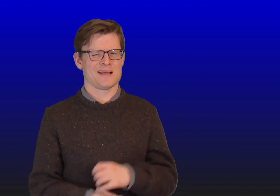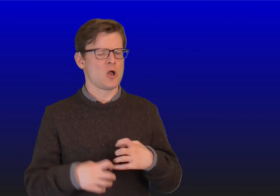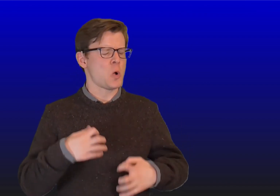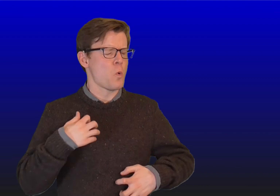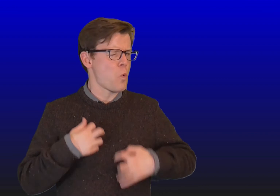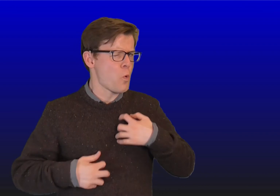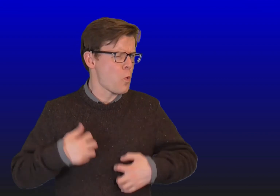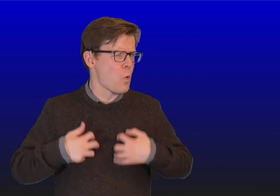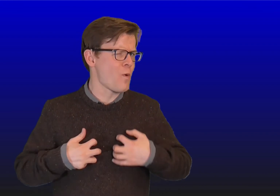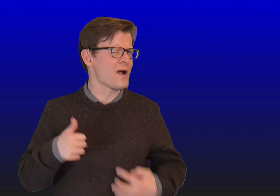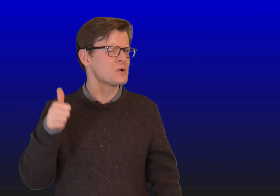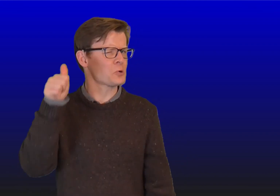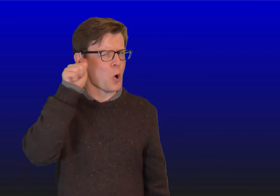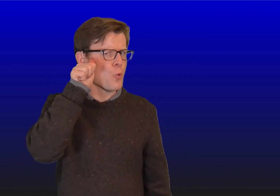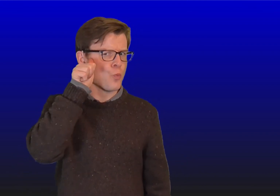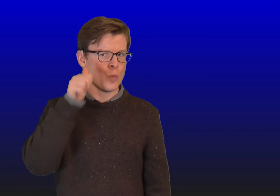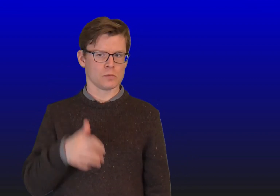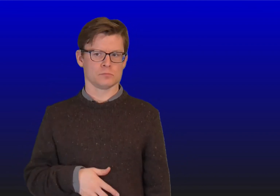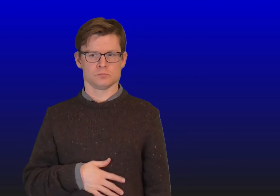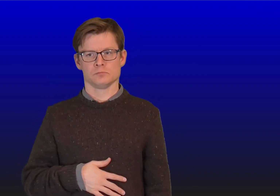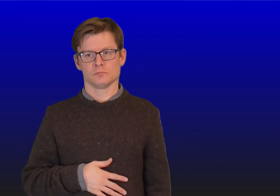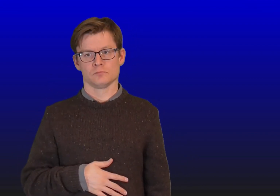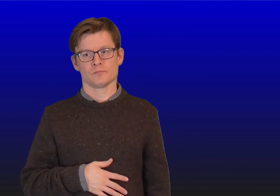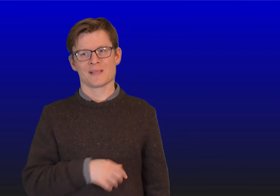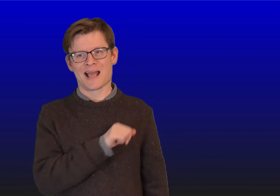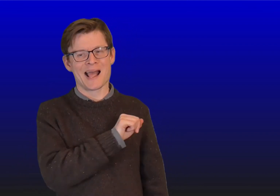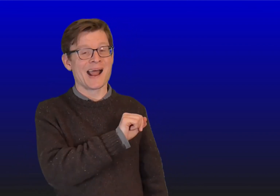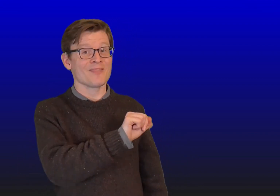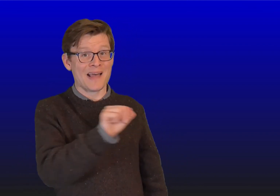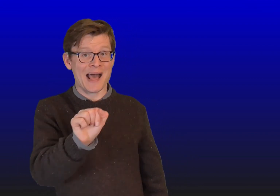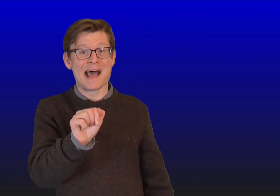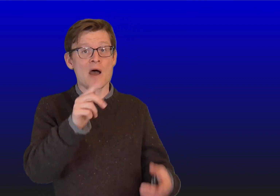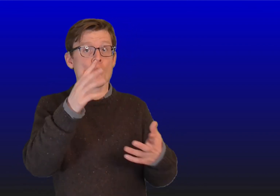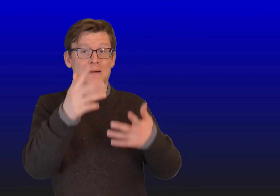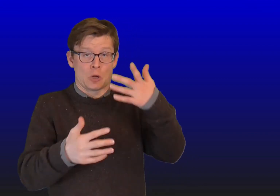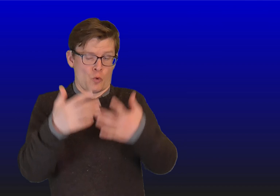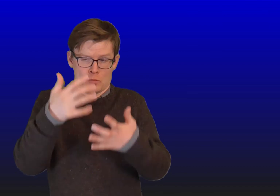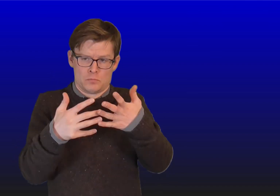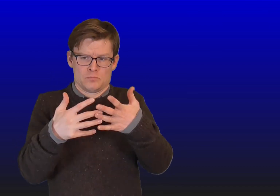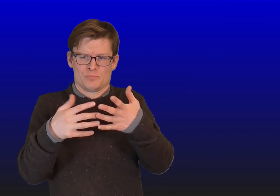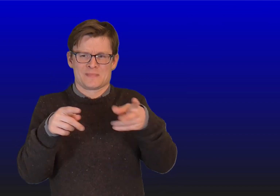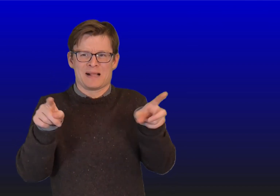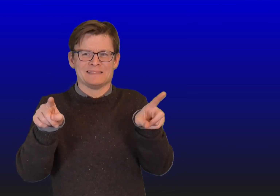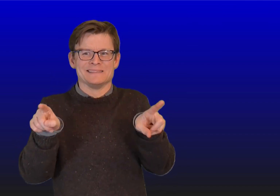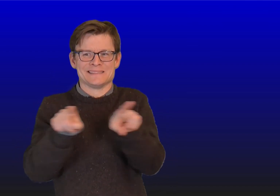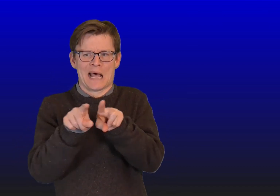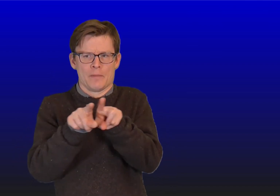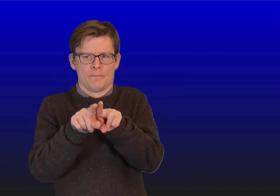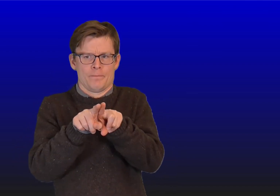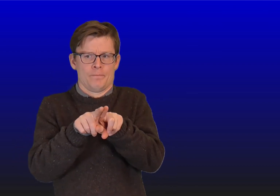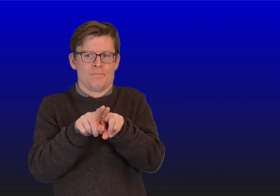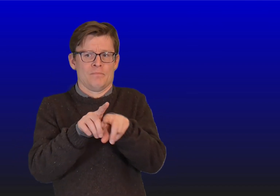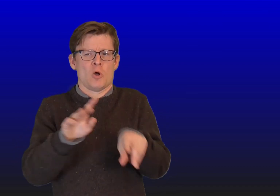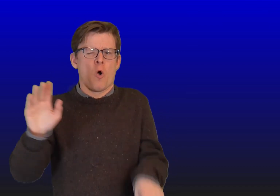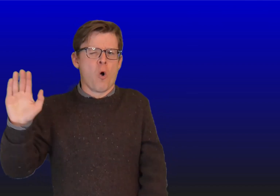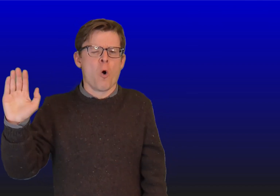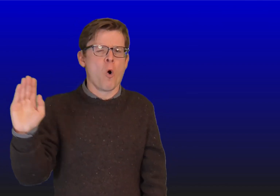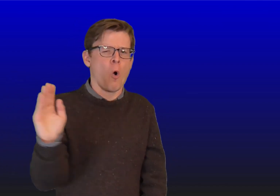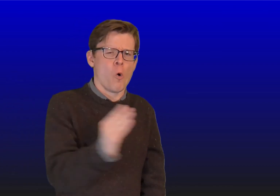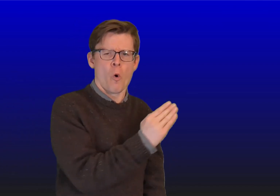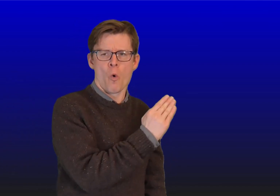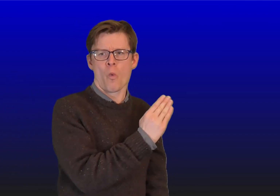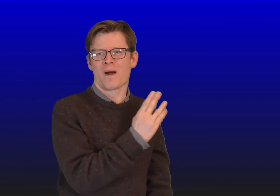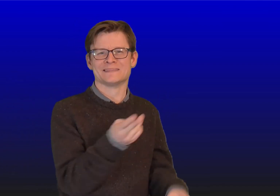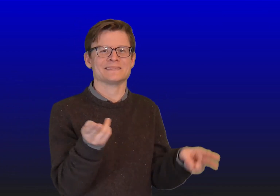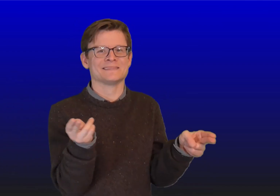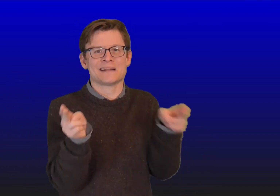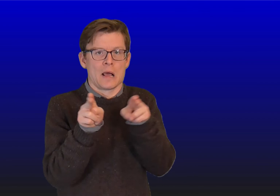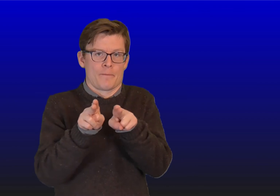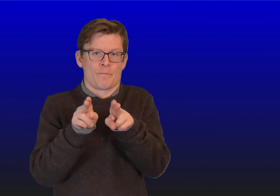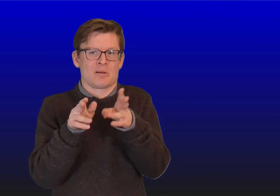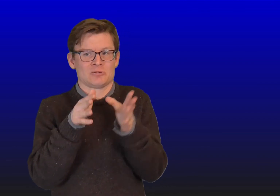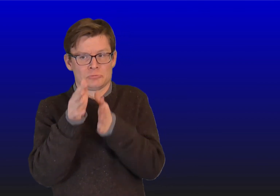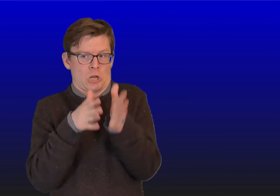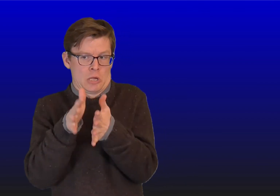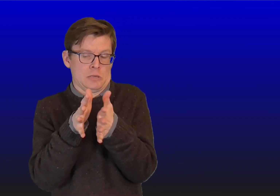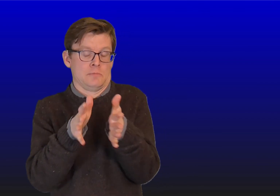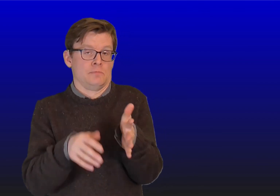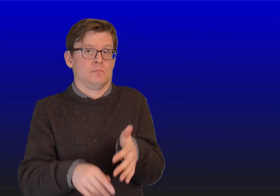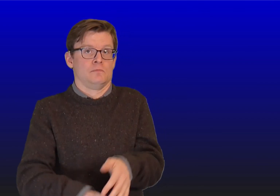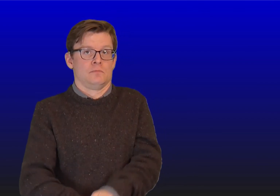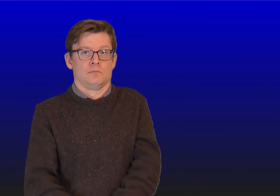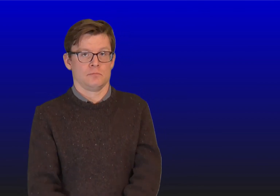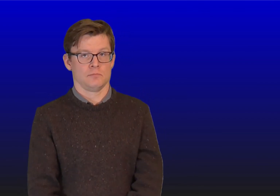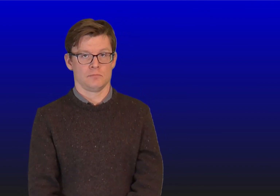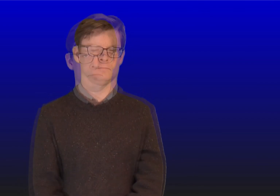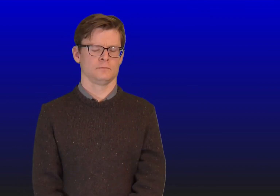Wouldn't it be interesting to know whether these results are the same for all types of signs?